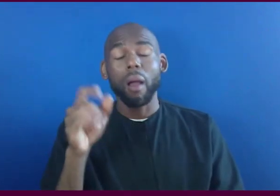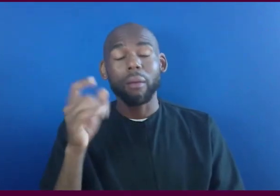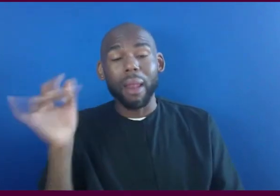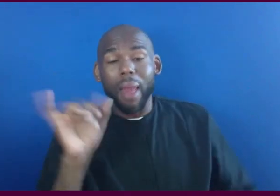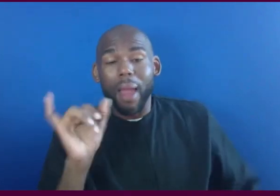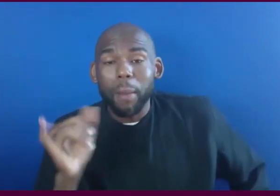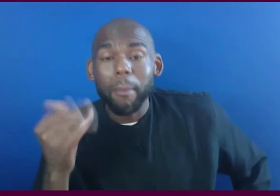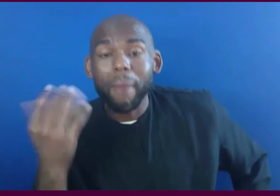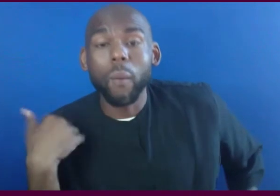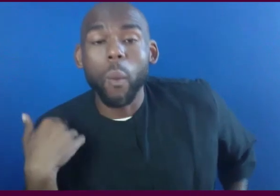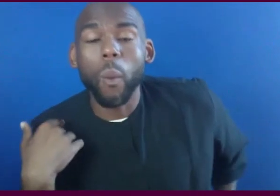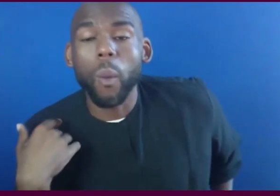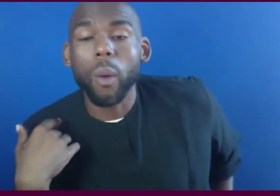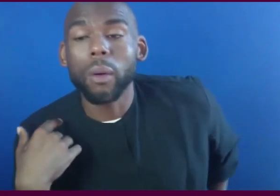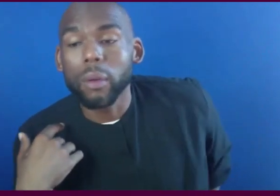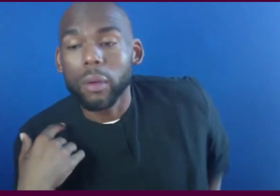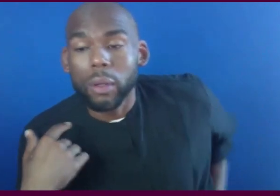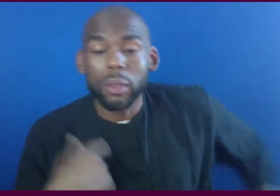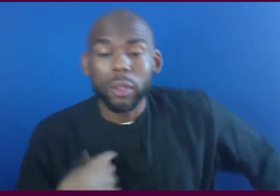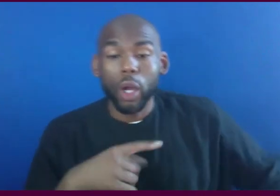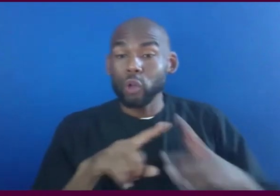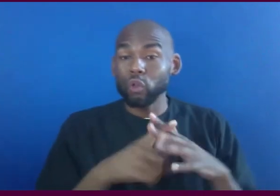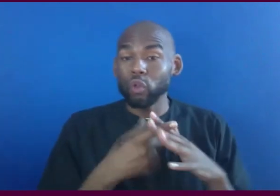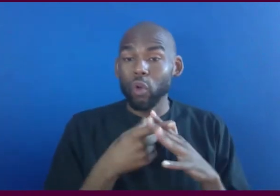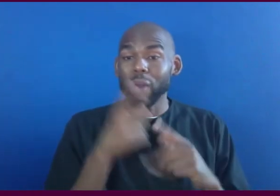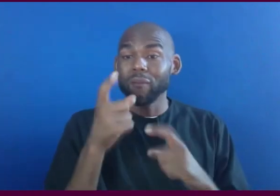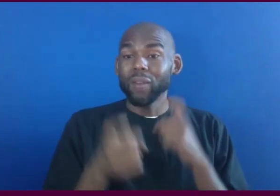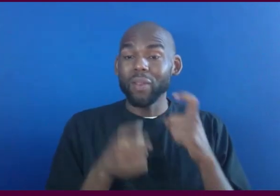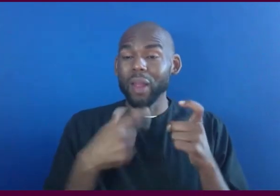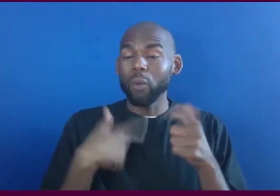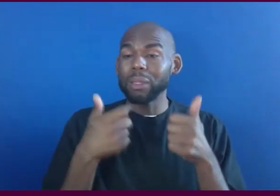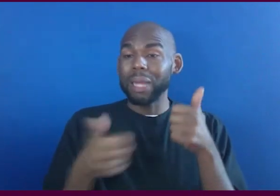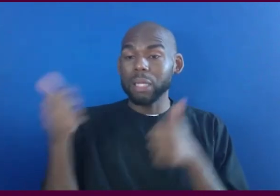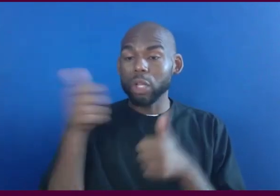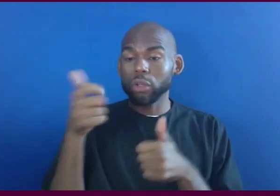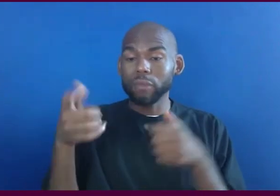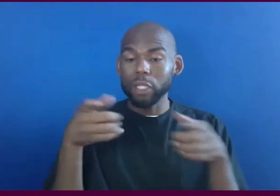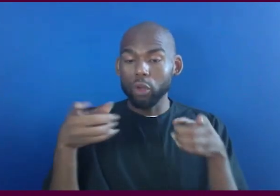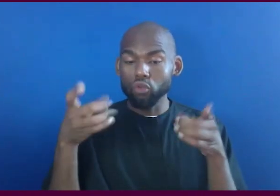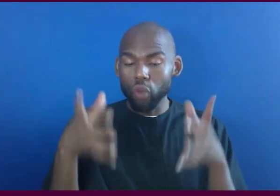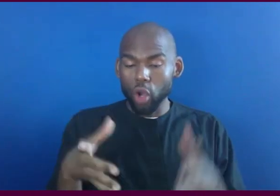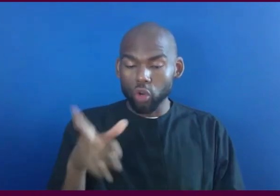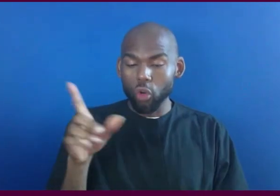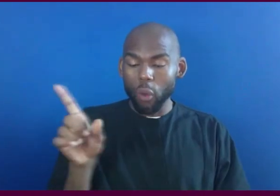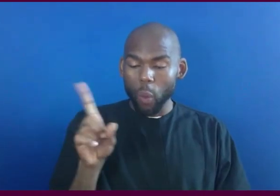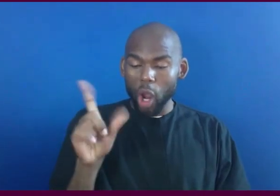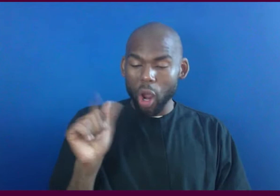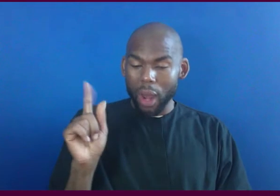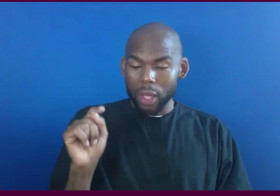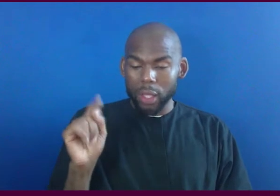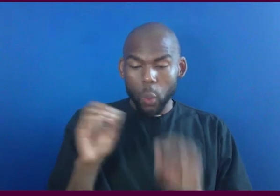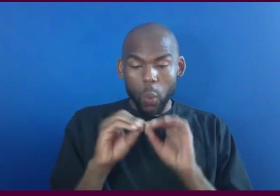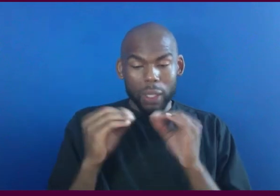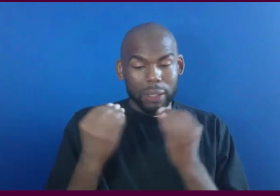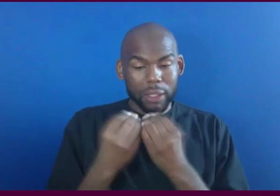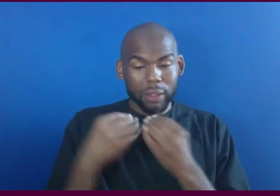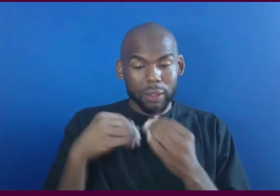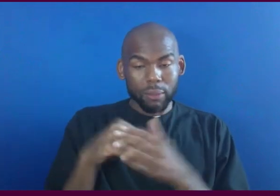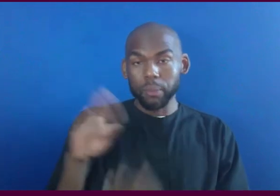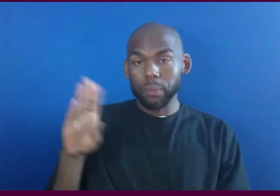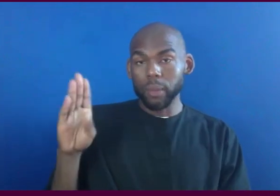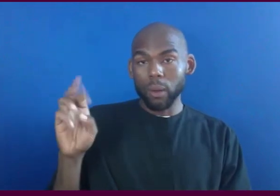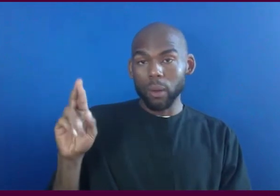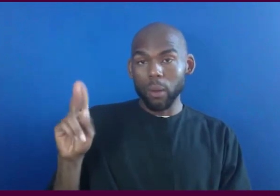Before I started in philanthropy, I was an executive director at an organization in Berkeley